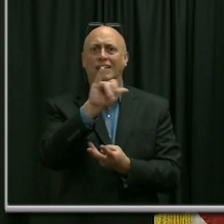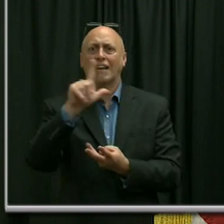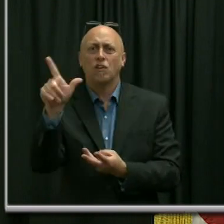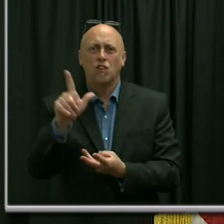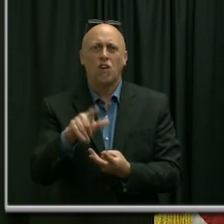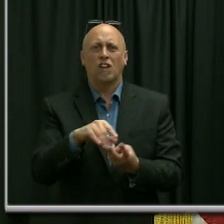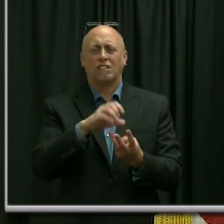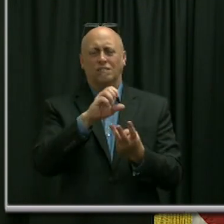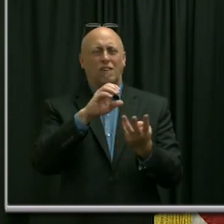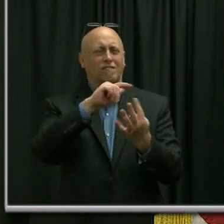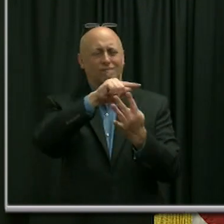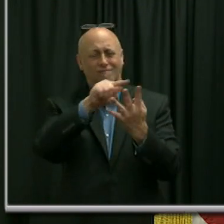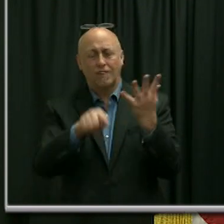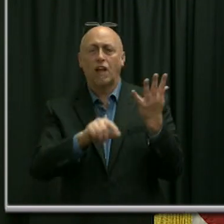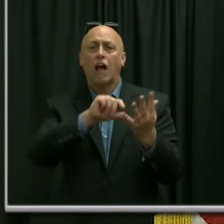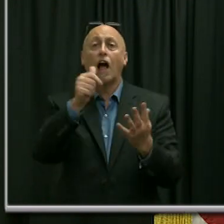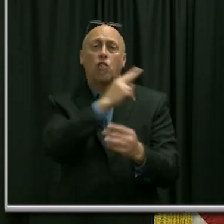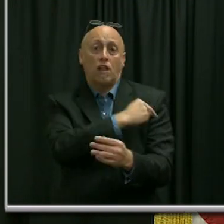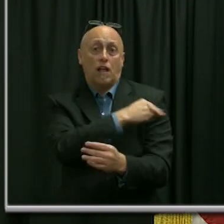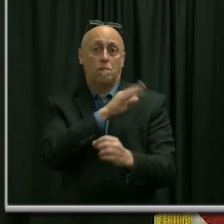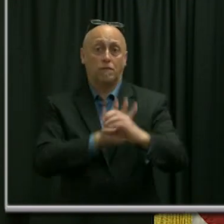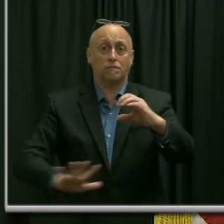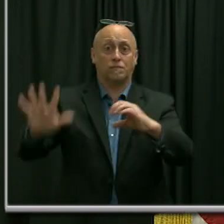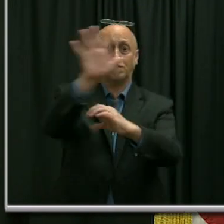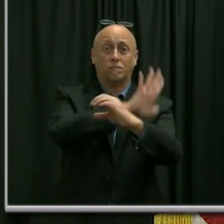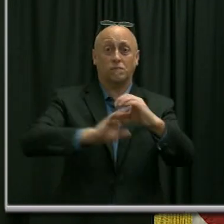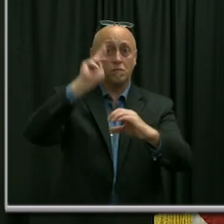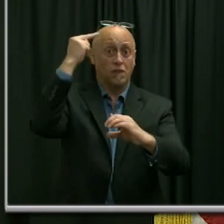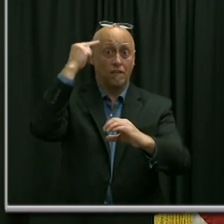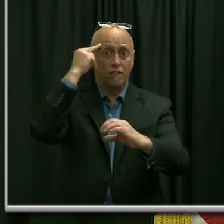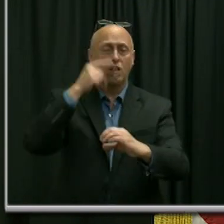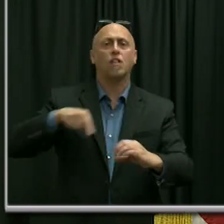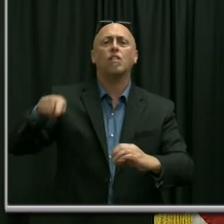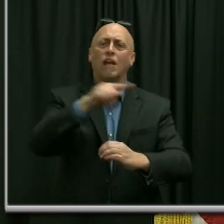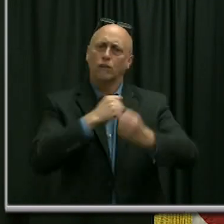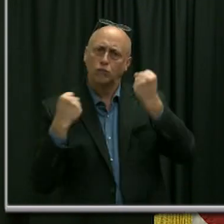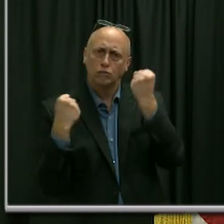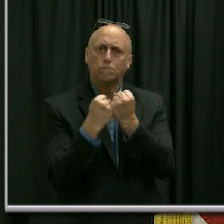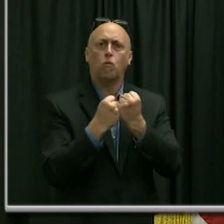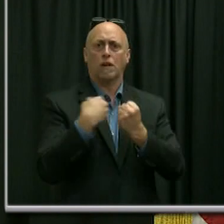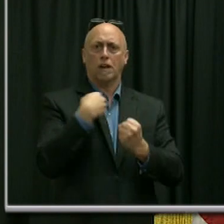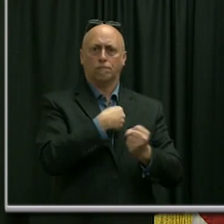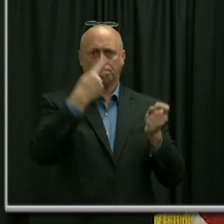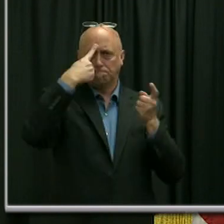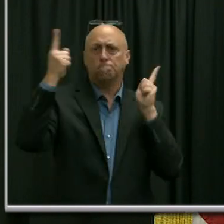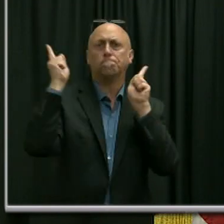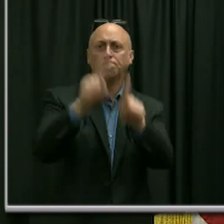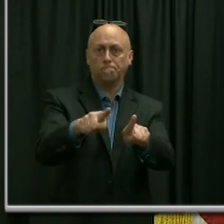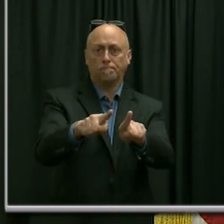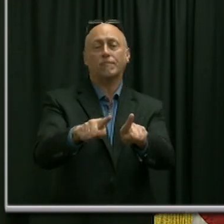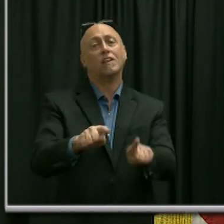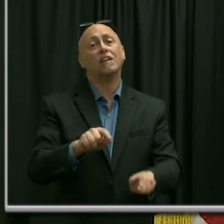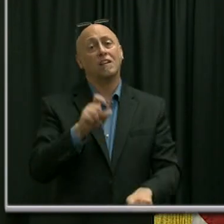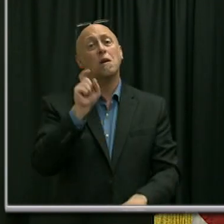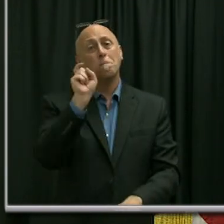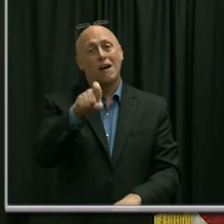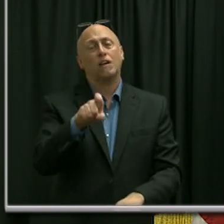MARY MEDICAL SCHOOL AND MANY OTHERS REPRESENTED BY THE TENNESSEE HOSPITAL ASSOCIATION